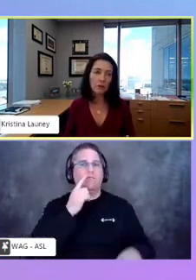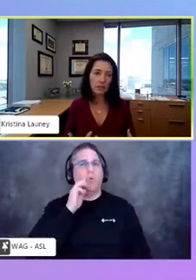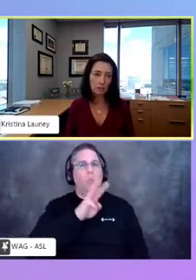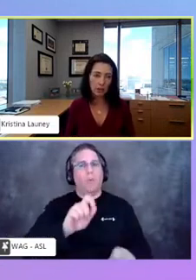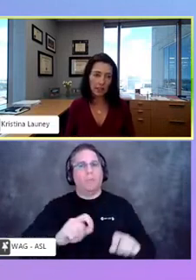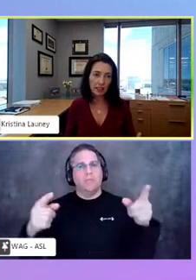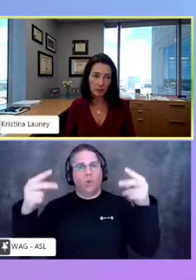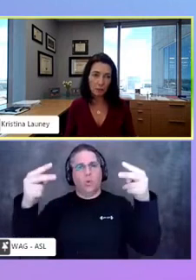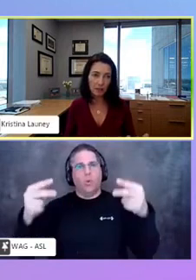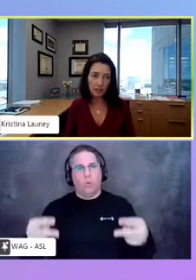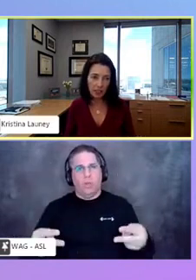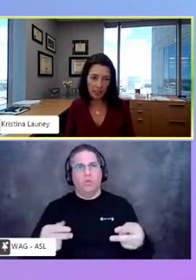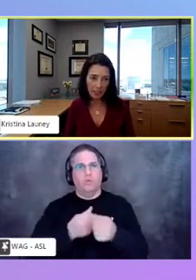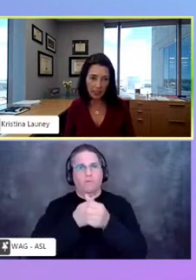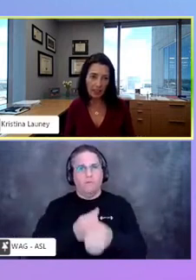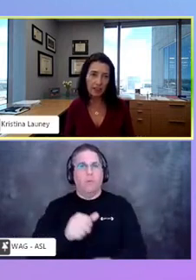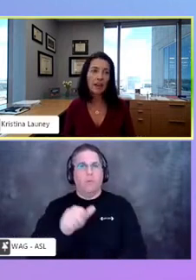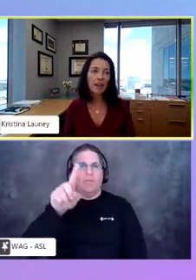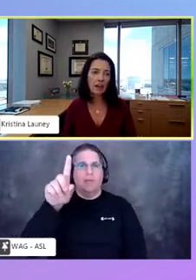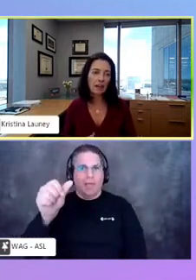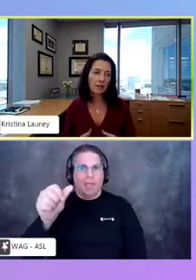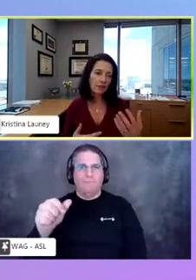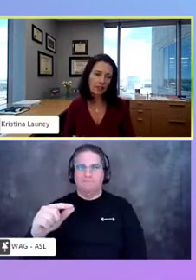provide guidance to this businesses, and perhaps even